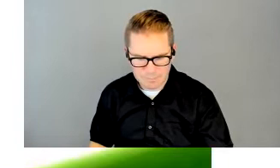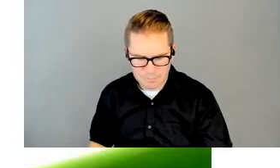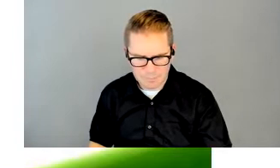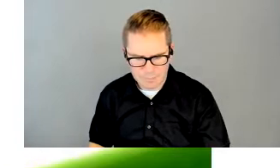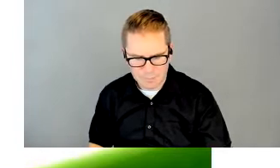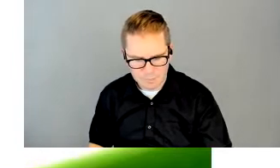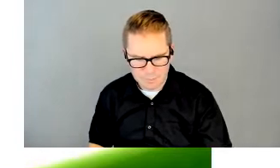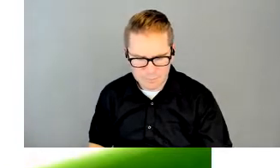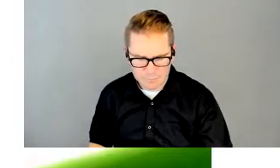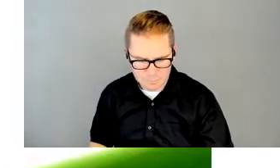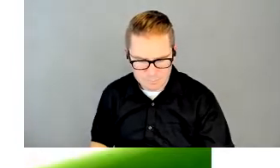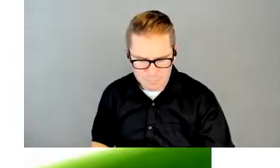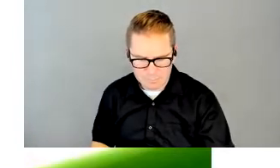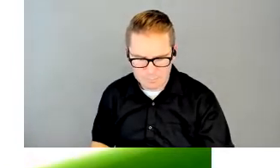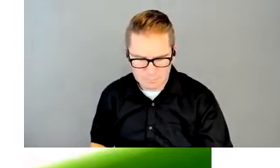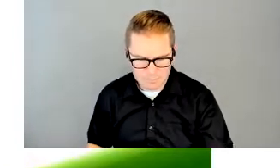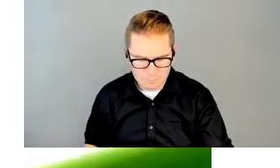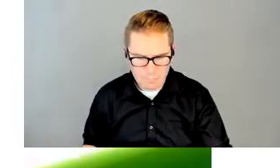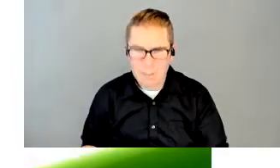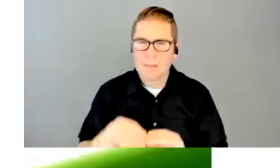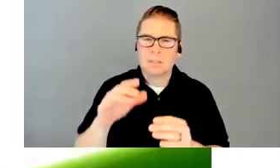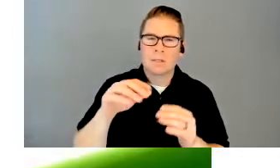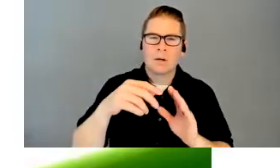so just to kind of break down the required policies under the faculty